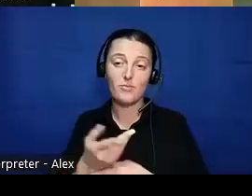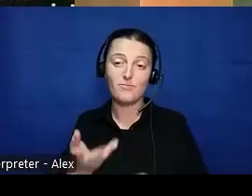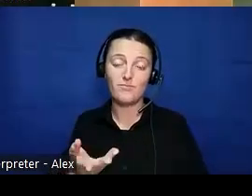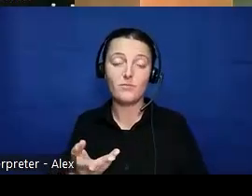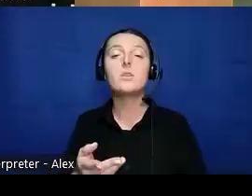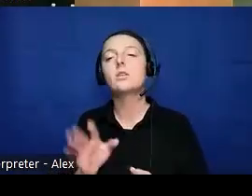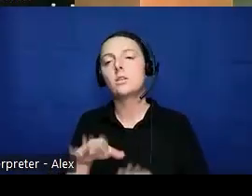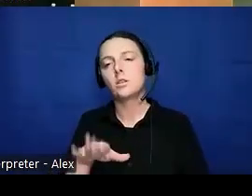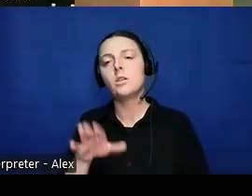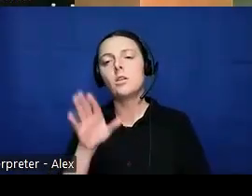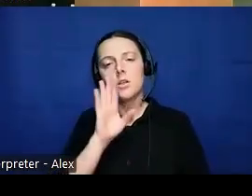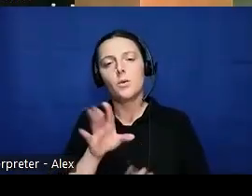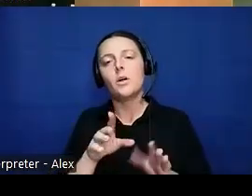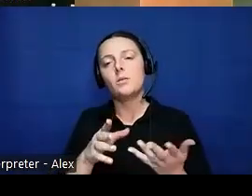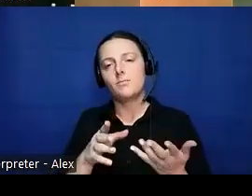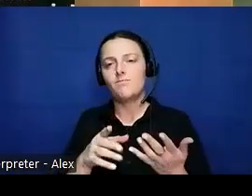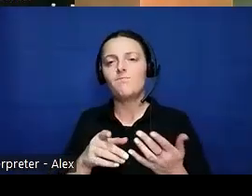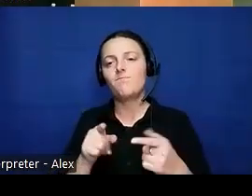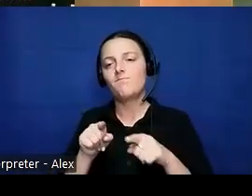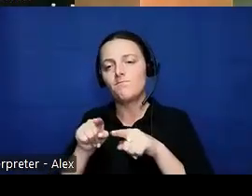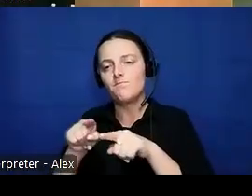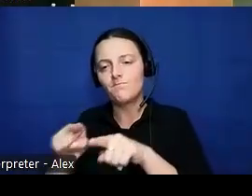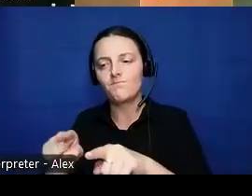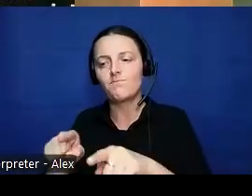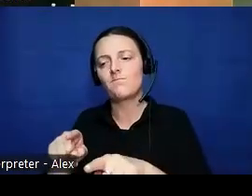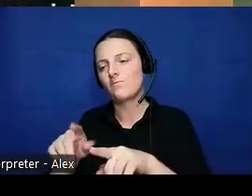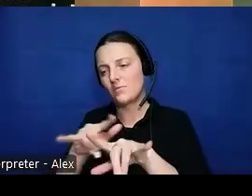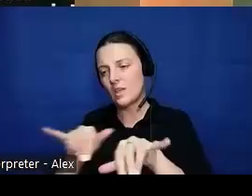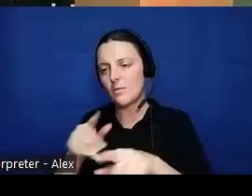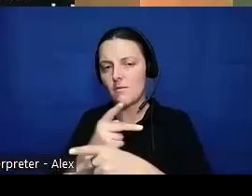whether they were going to send you to psychiatry or you know do yoga or other other things that